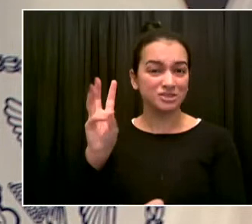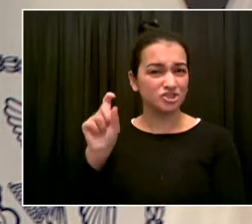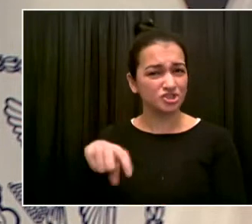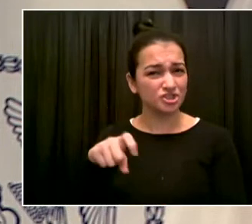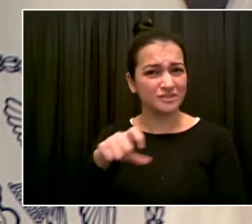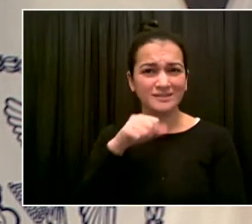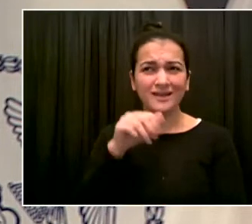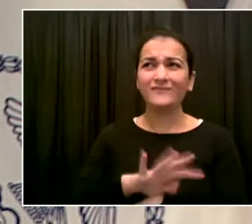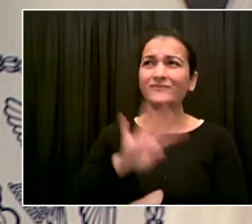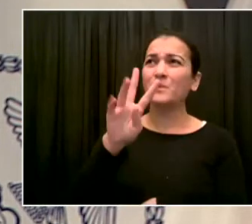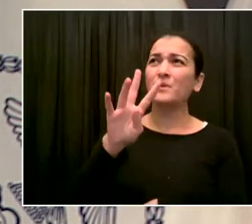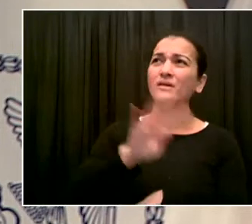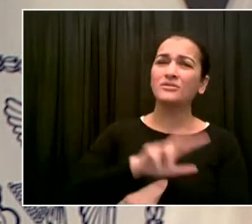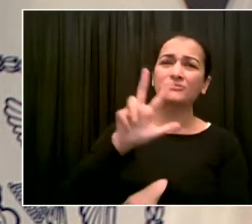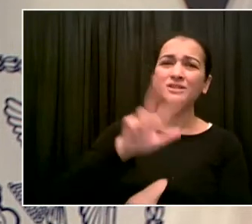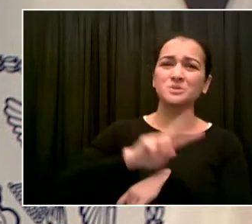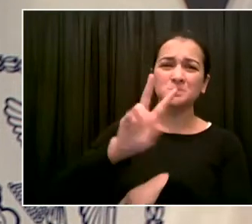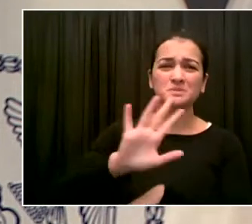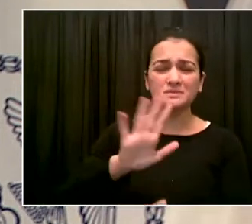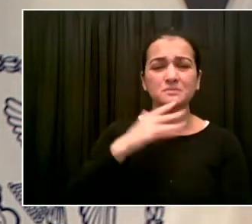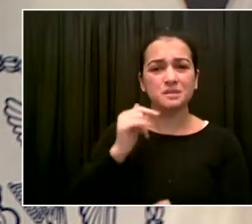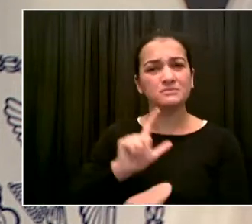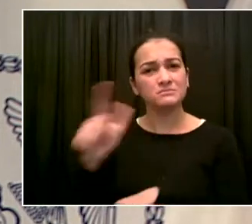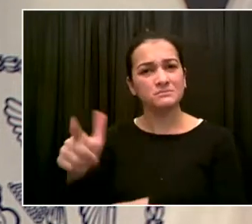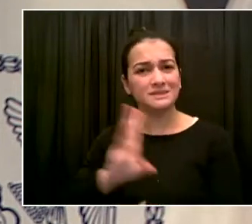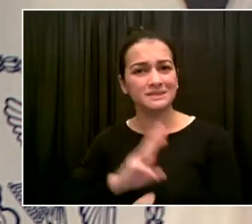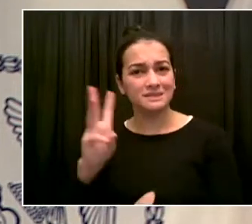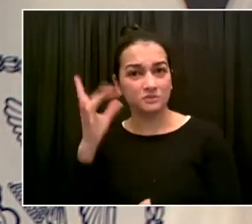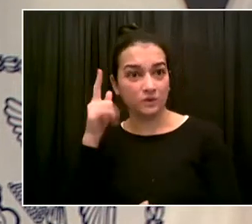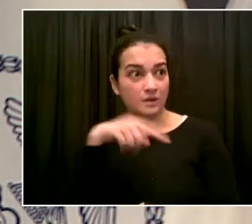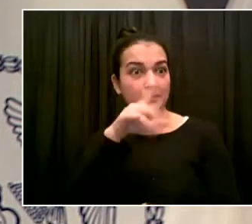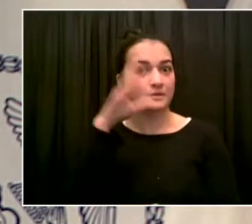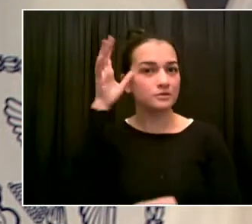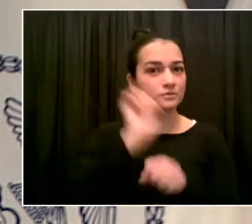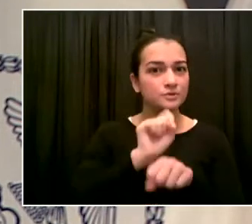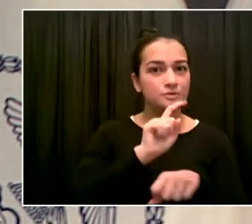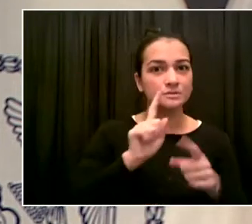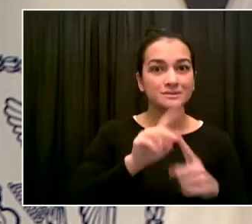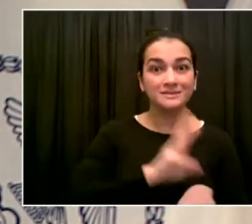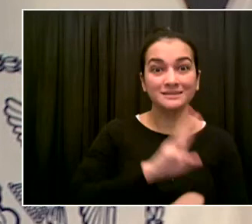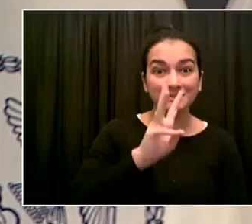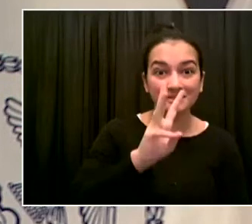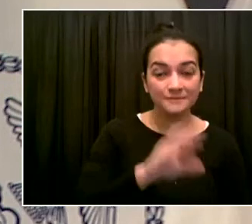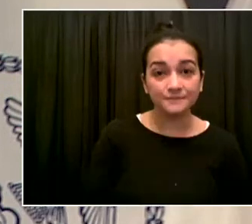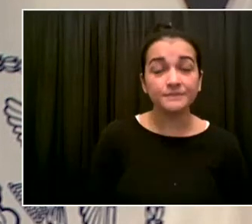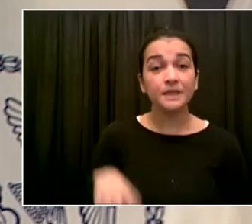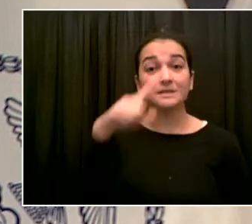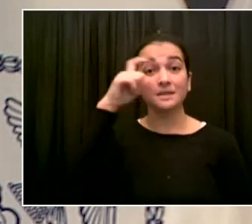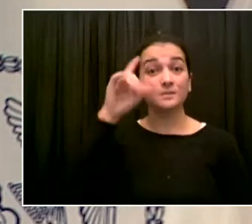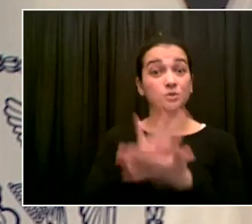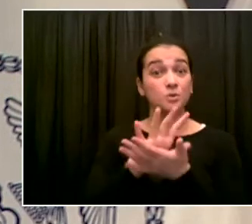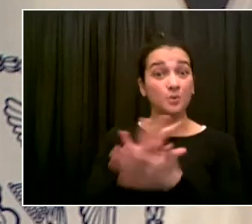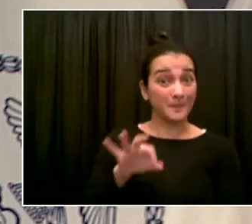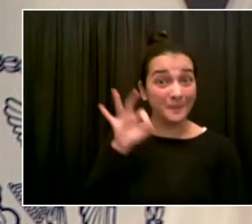SEE SUMMER BE GUARANTEDE AND THT ATHEY CAN HAVE A PLACE IN